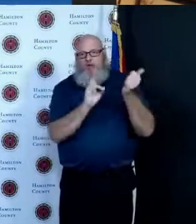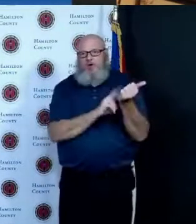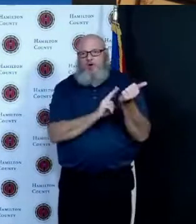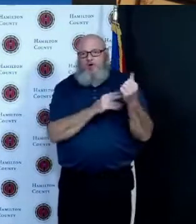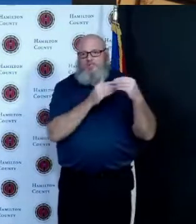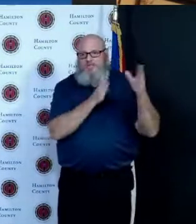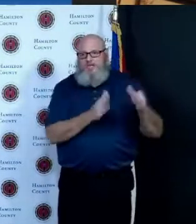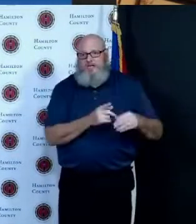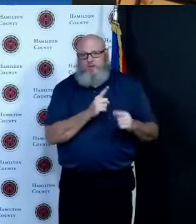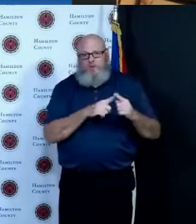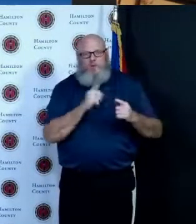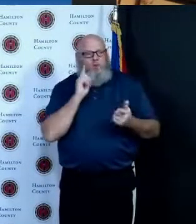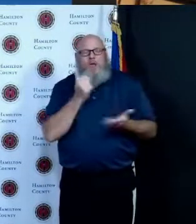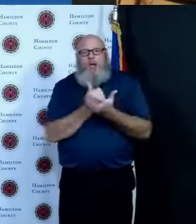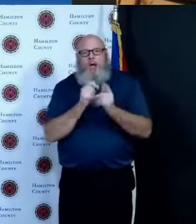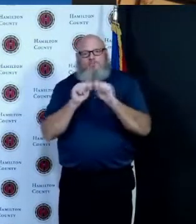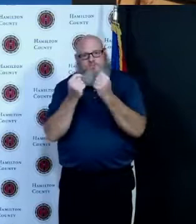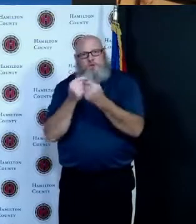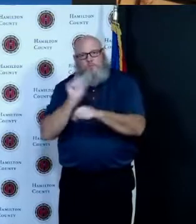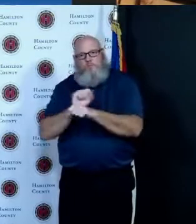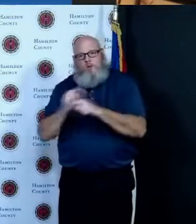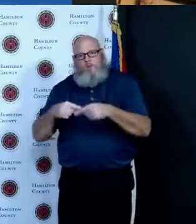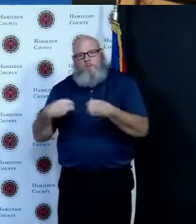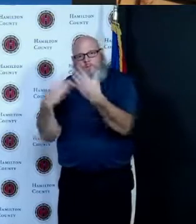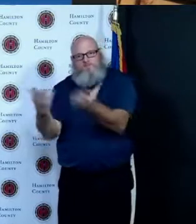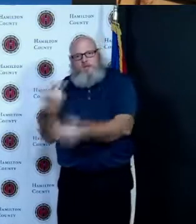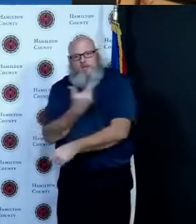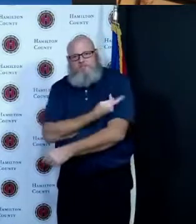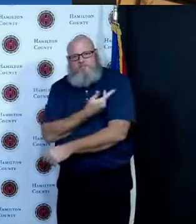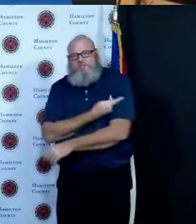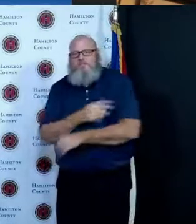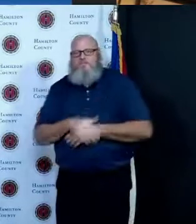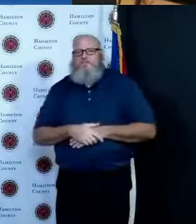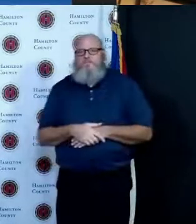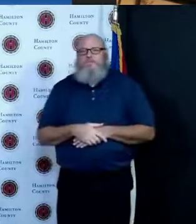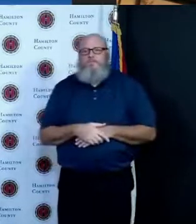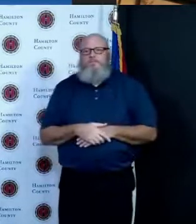of nurses today if I'm only receiving 500 doses but if next week they say I'm going to receive